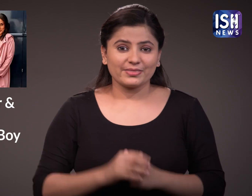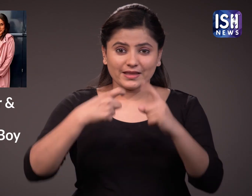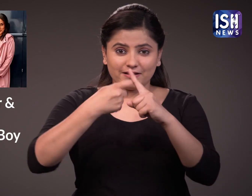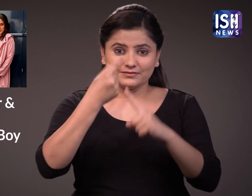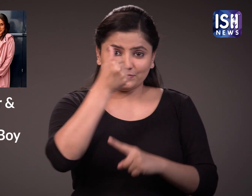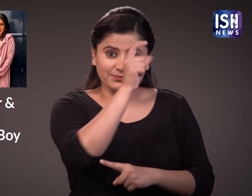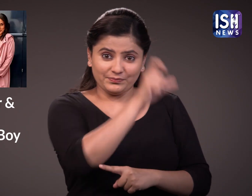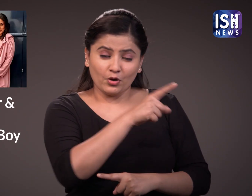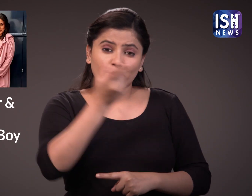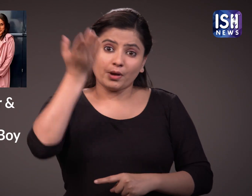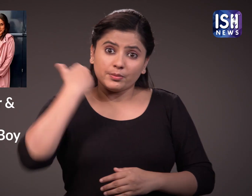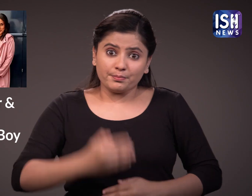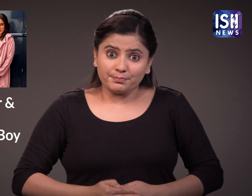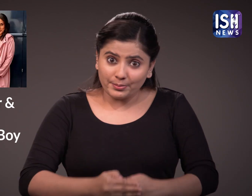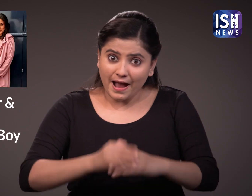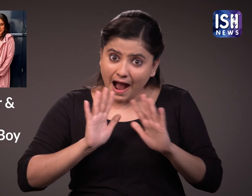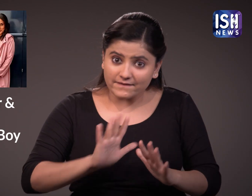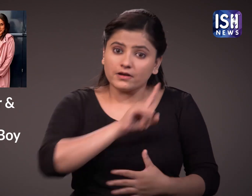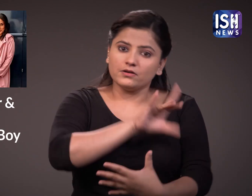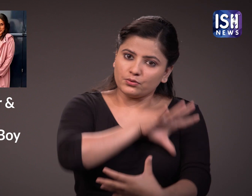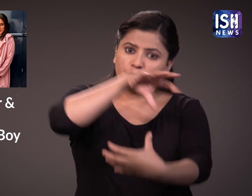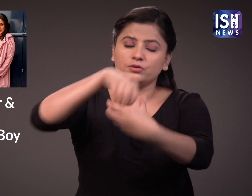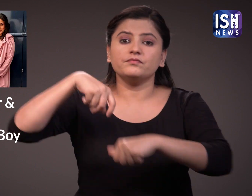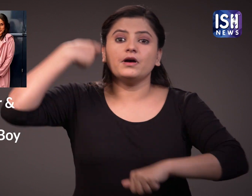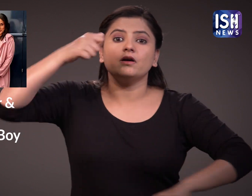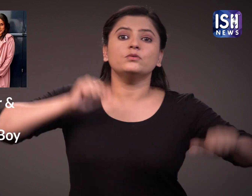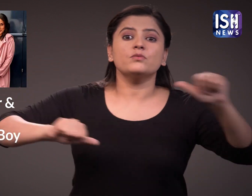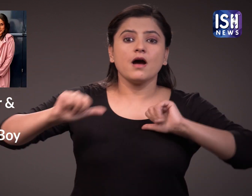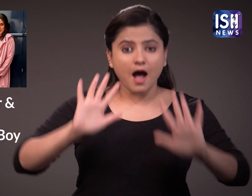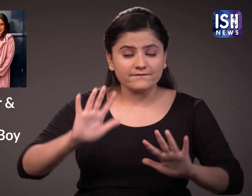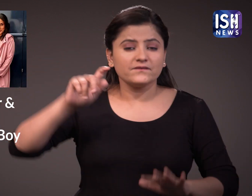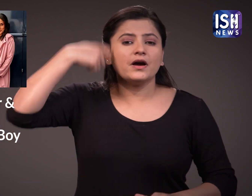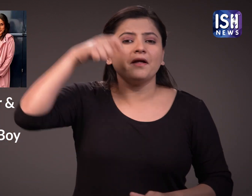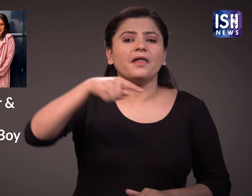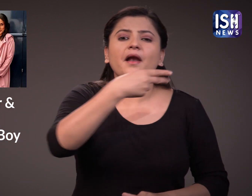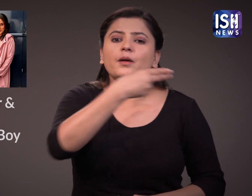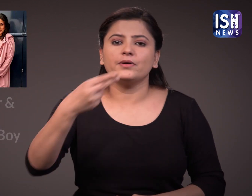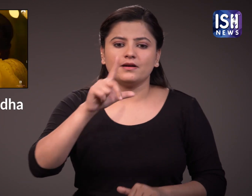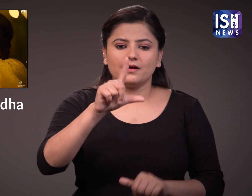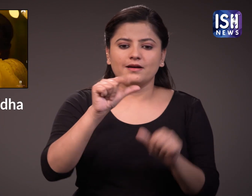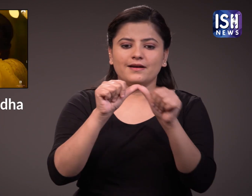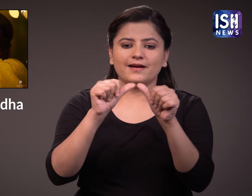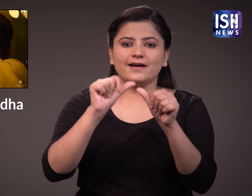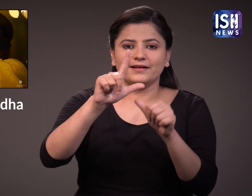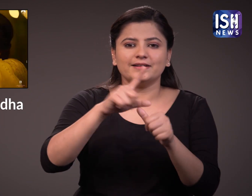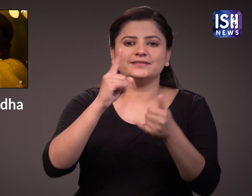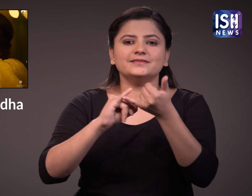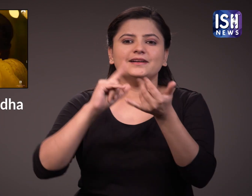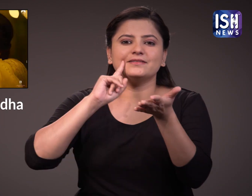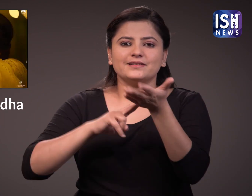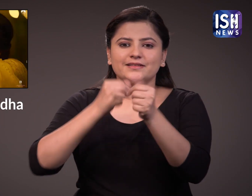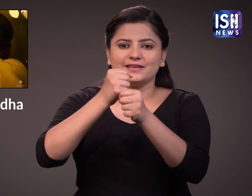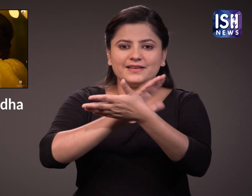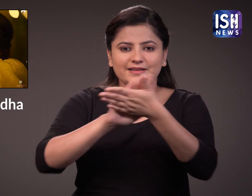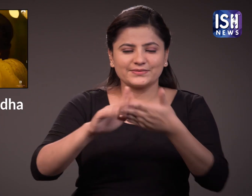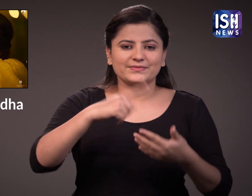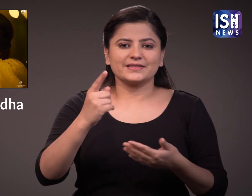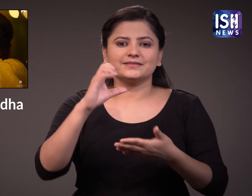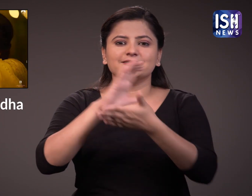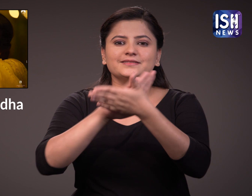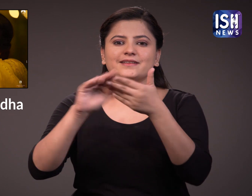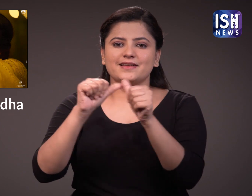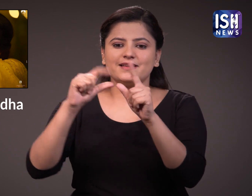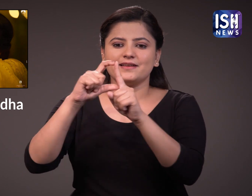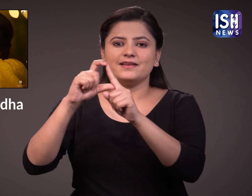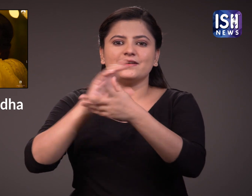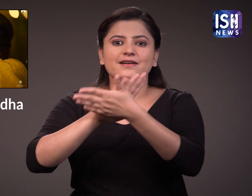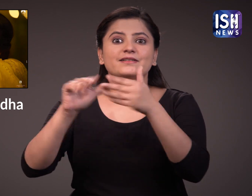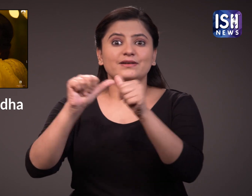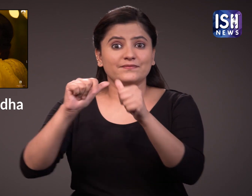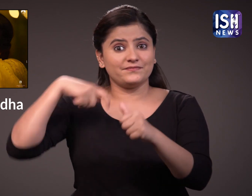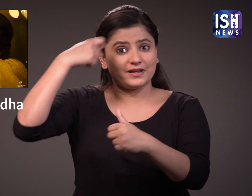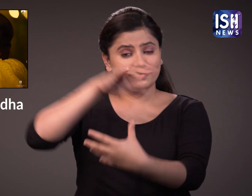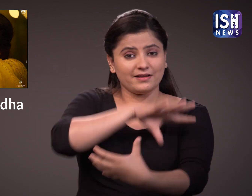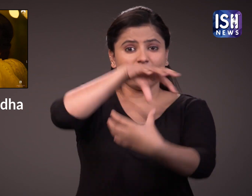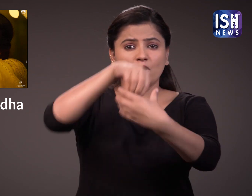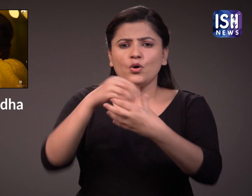Kareena worked on her next film Laal Singh Chaddha,